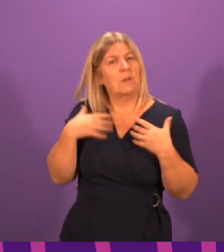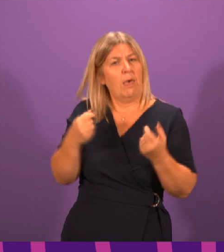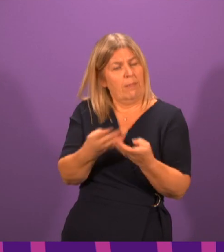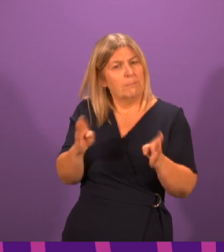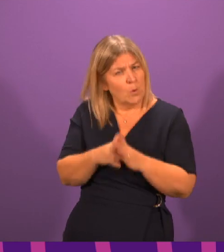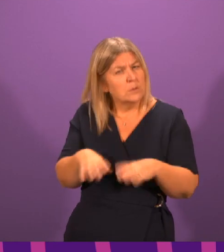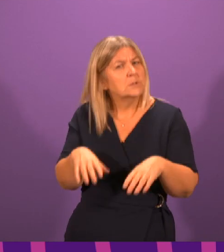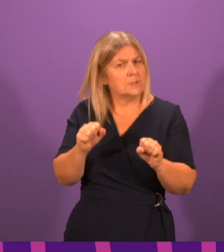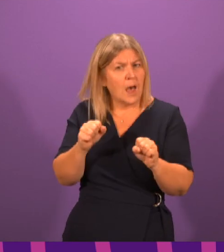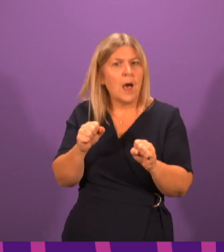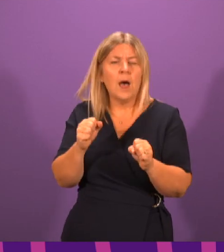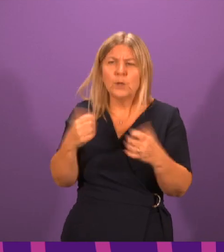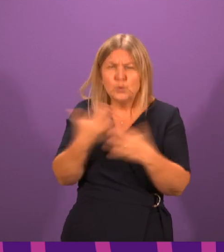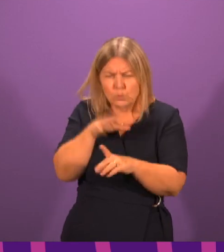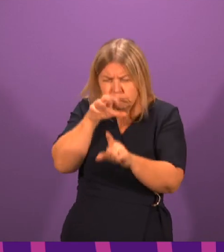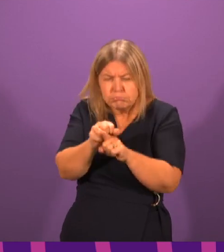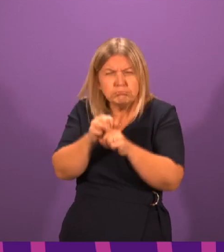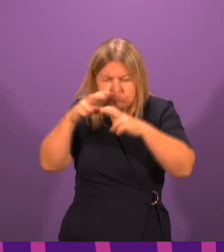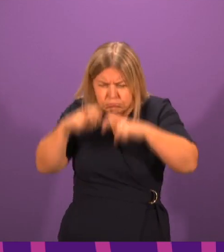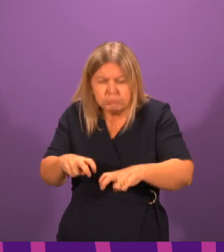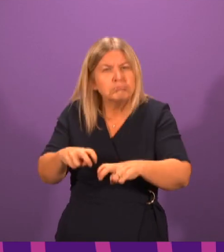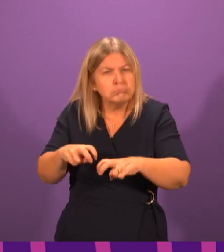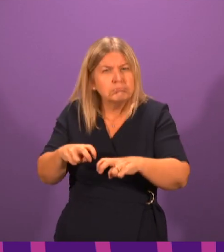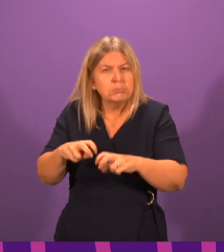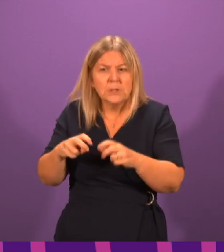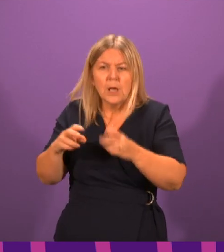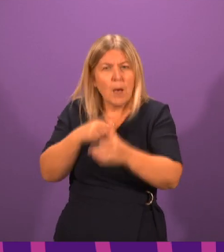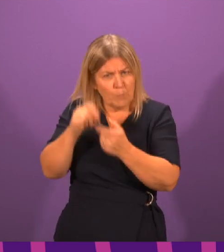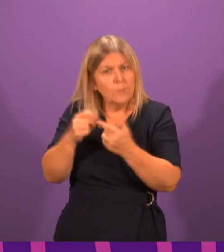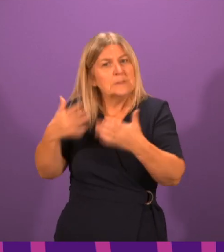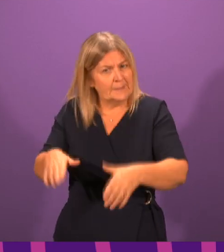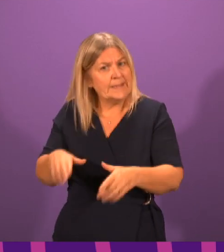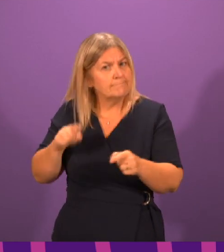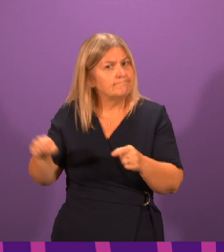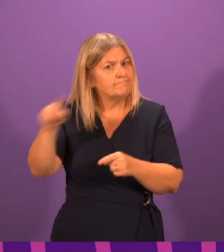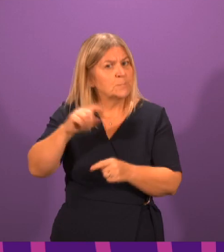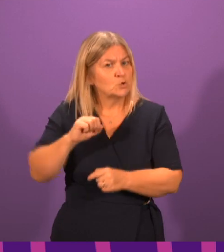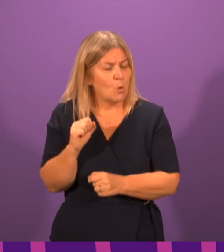of diagnostic and screening services and elective procedures. Last month, we wrote to health boards